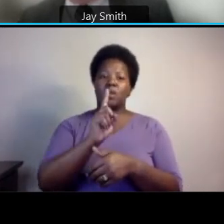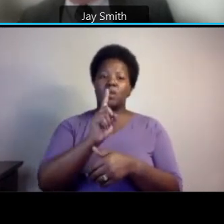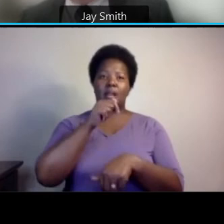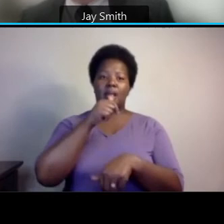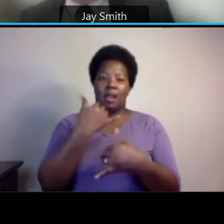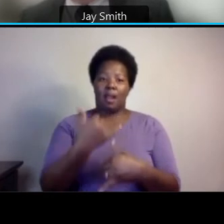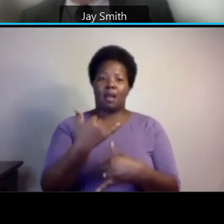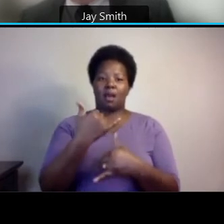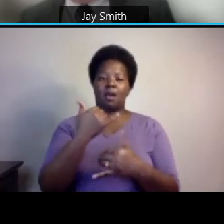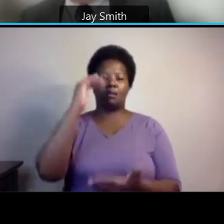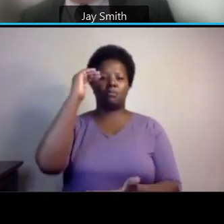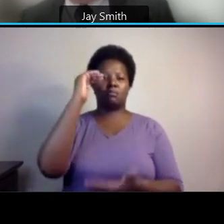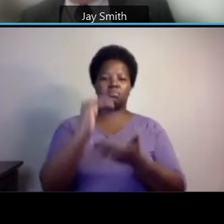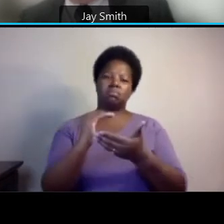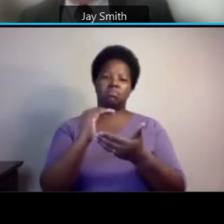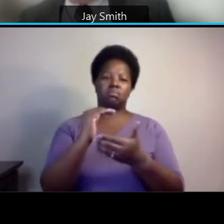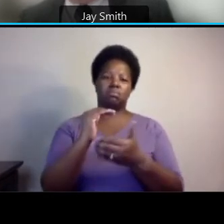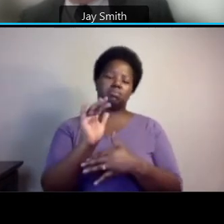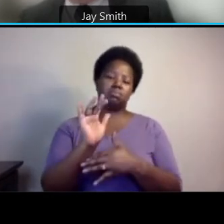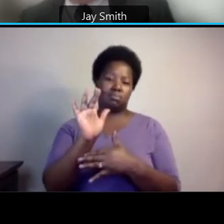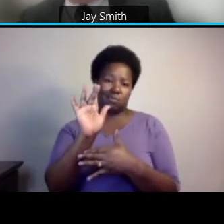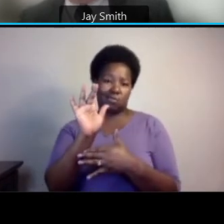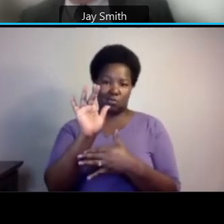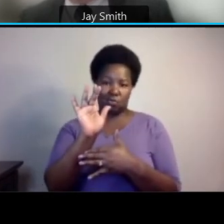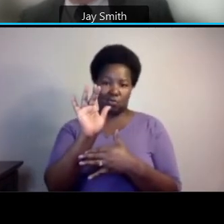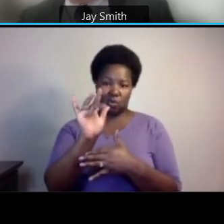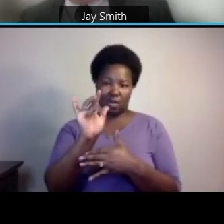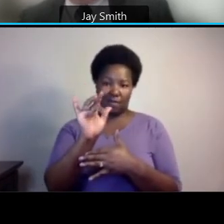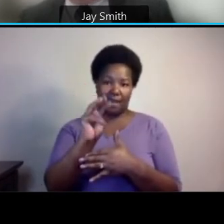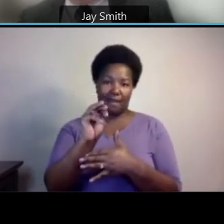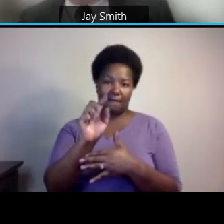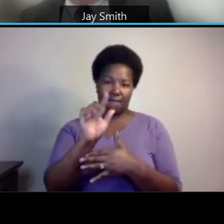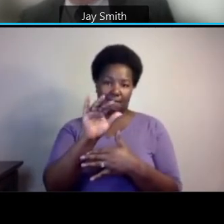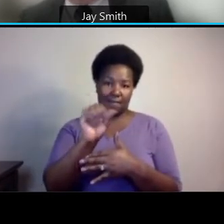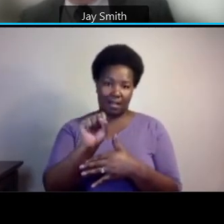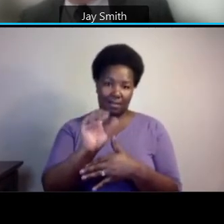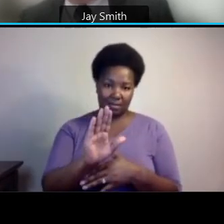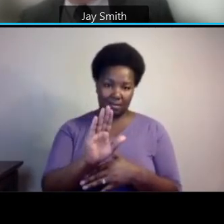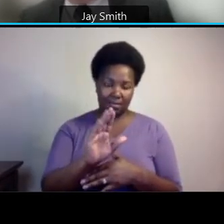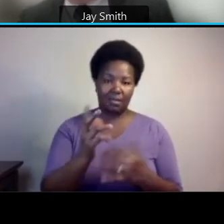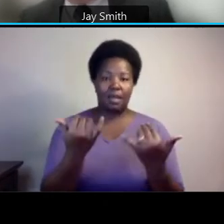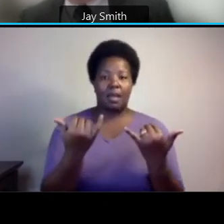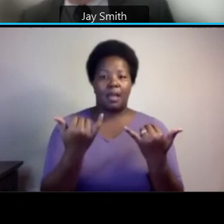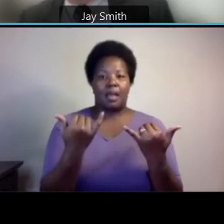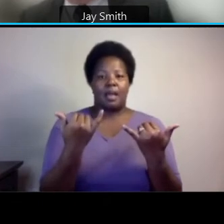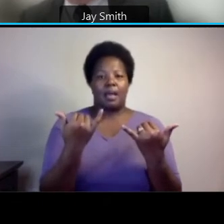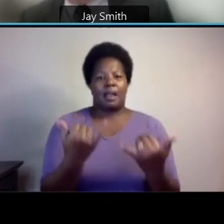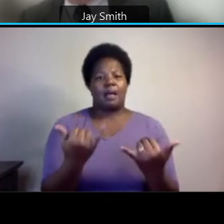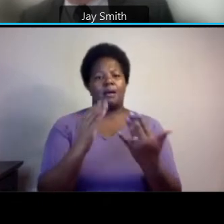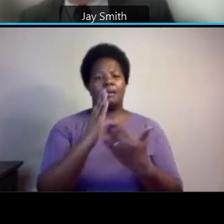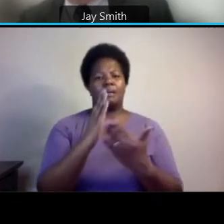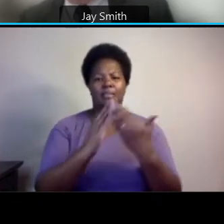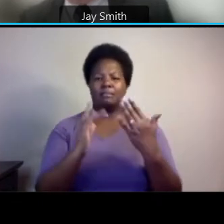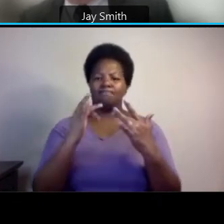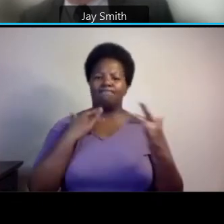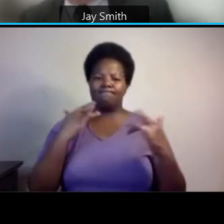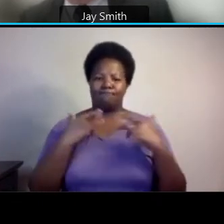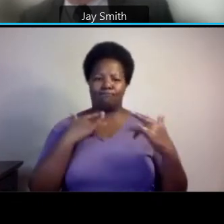per hour there was also concern and comments about automated traffic enforcement um in the area of